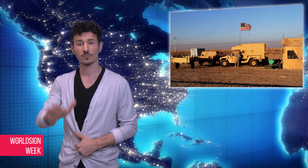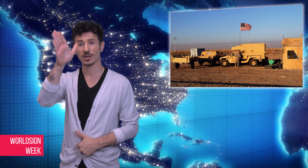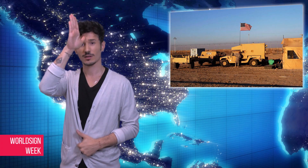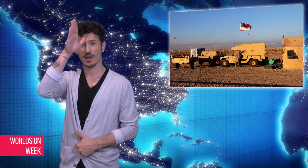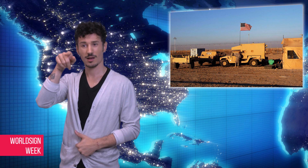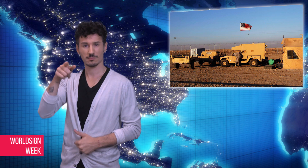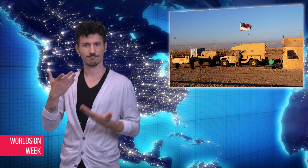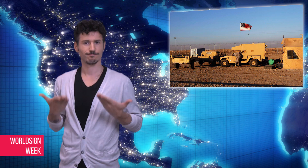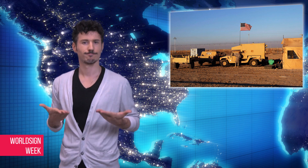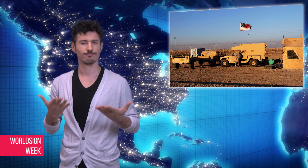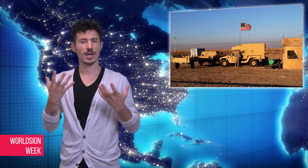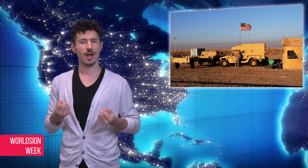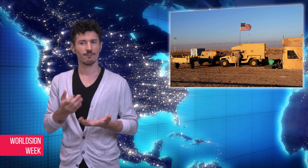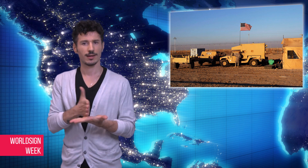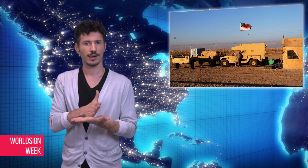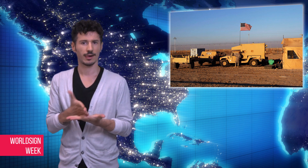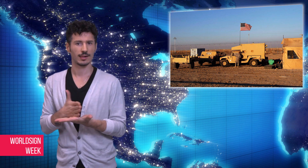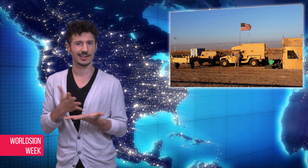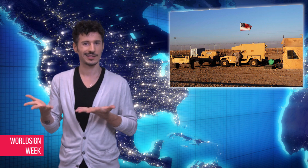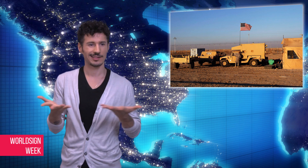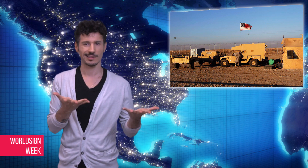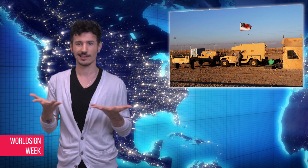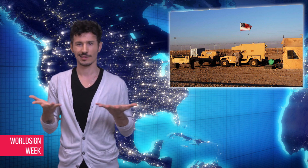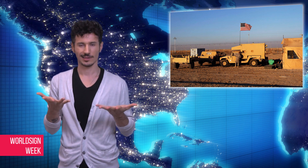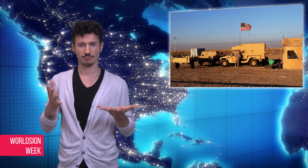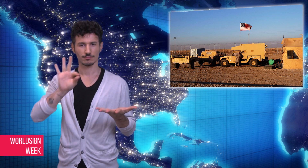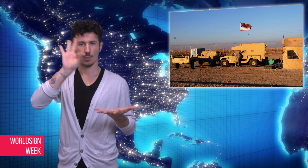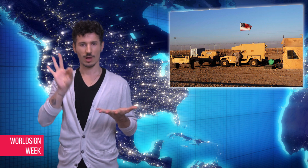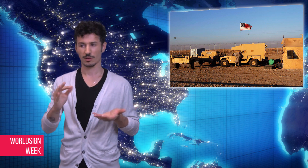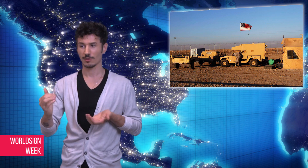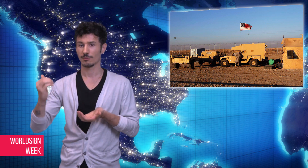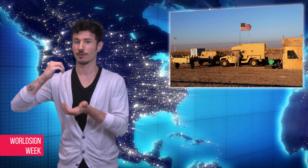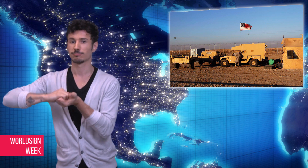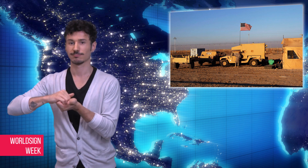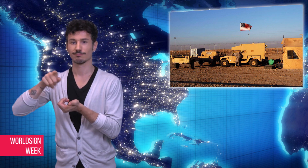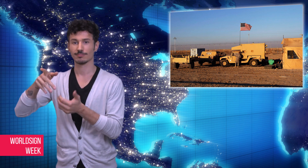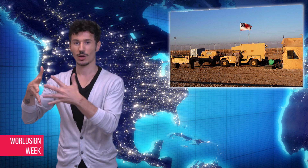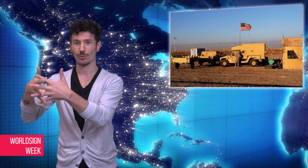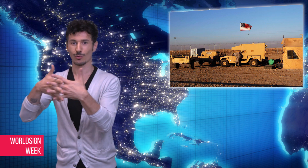Iraq is in a difficult situation as it is an ally